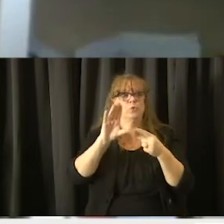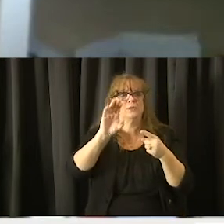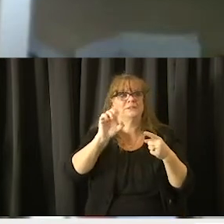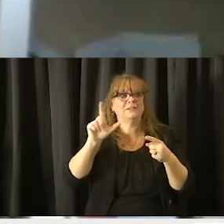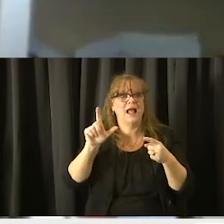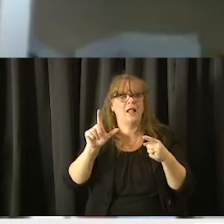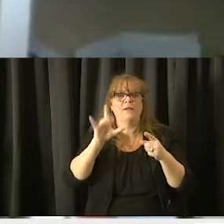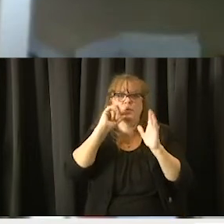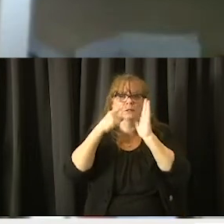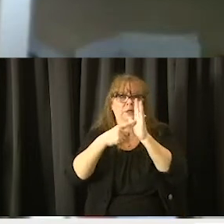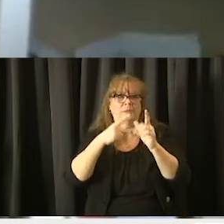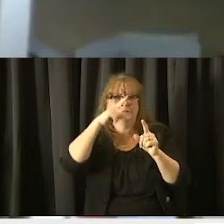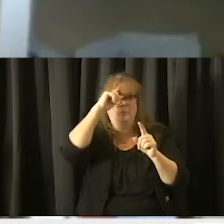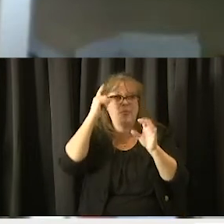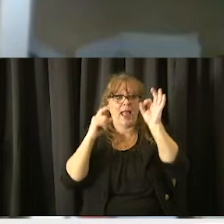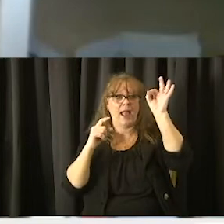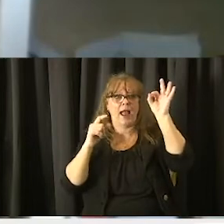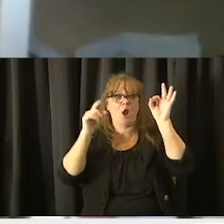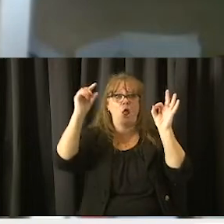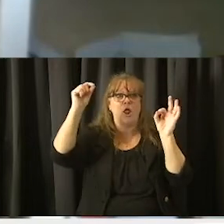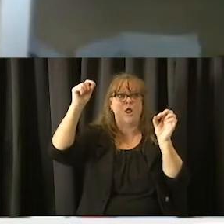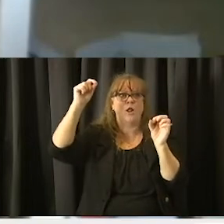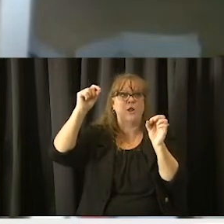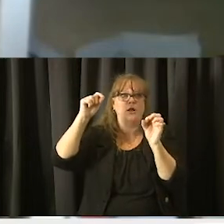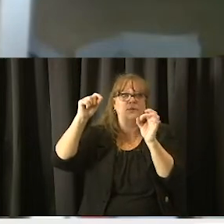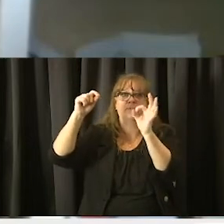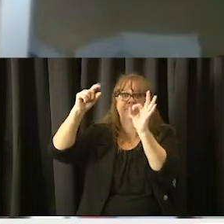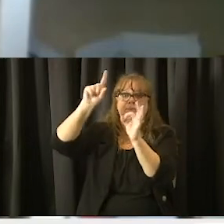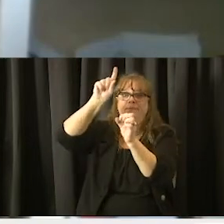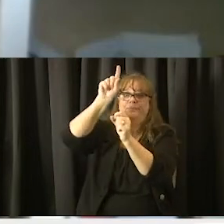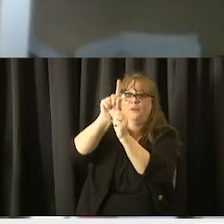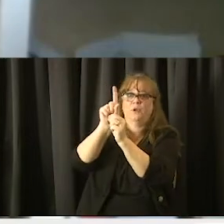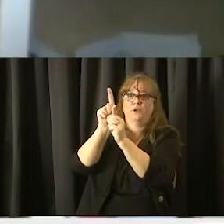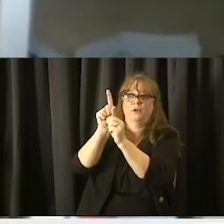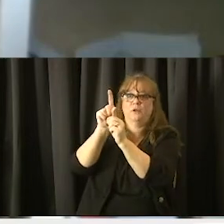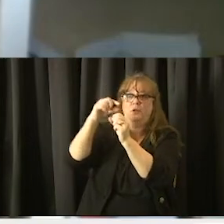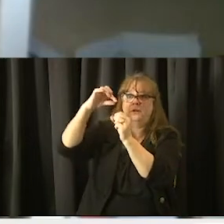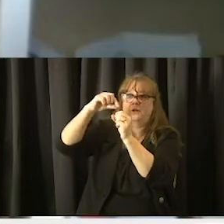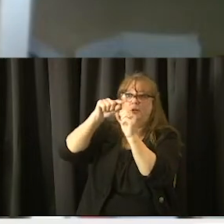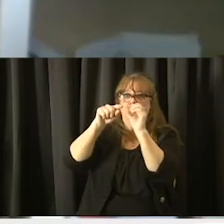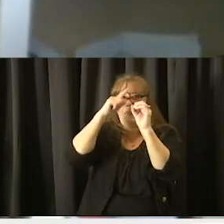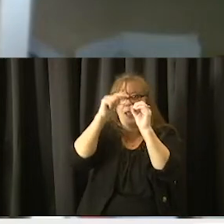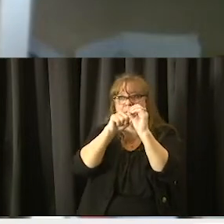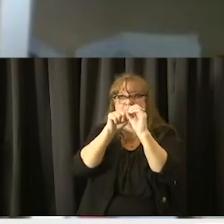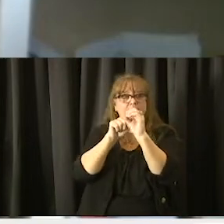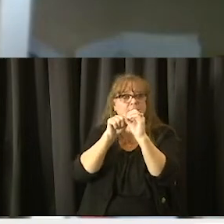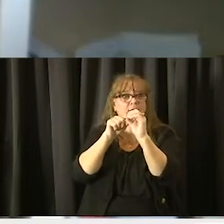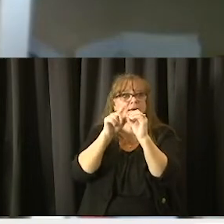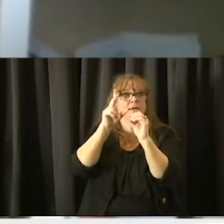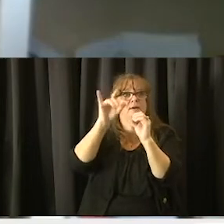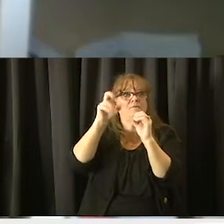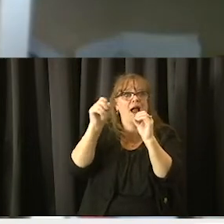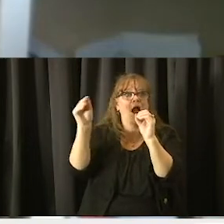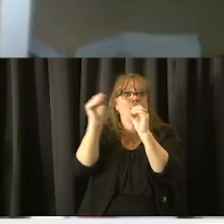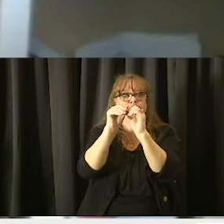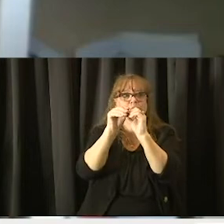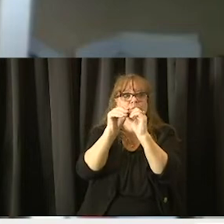part of the virus that essentially binds to the cell so i have this little black ball let's assume